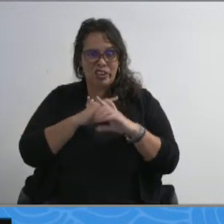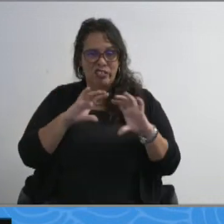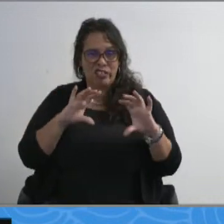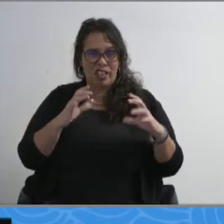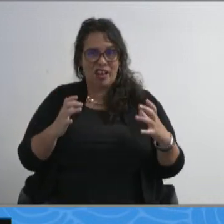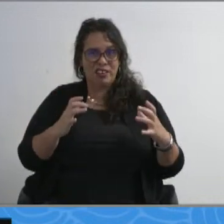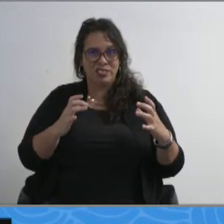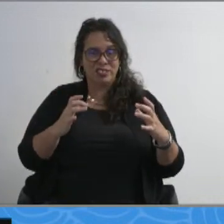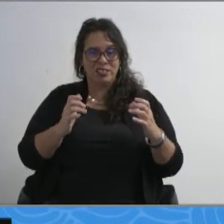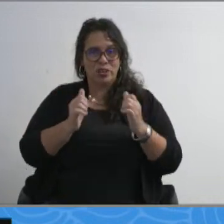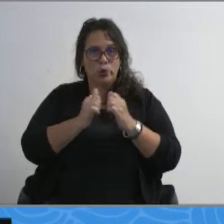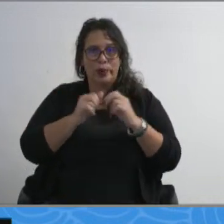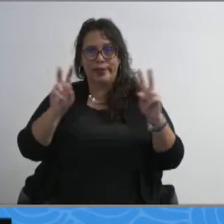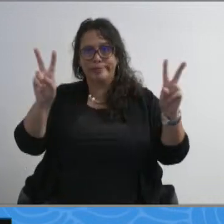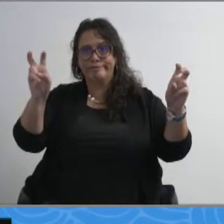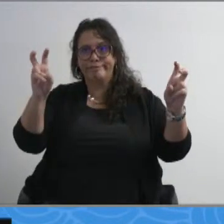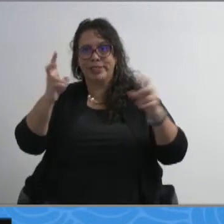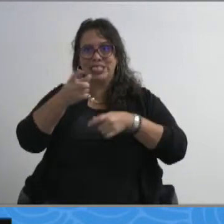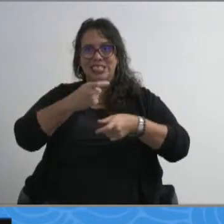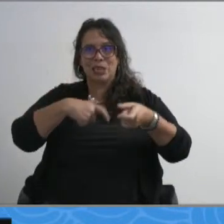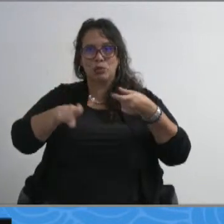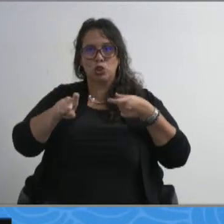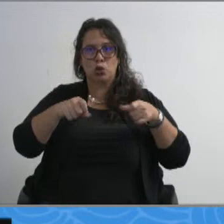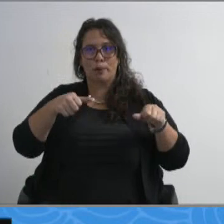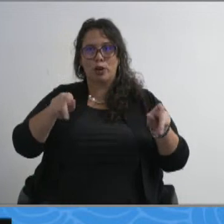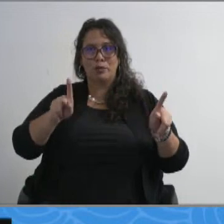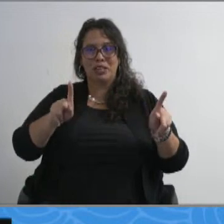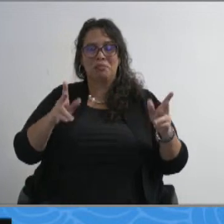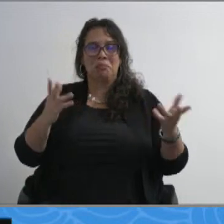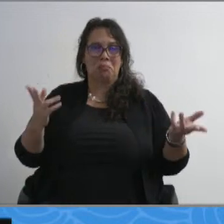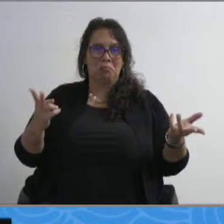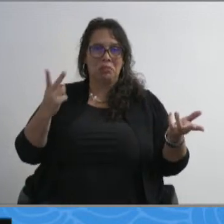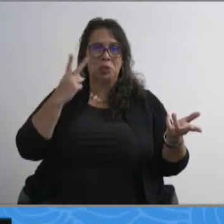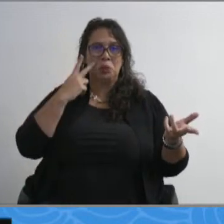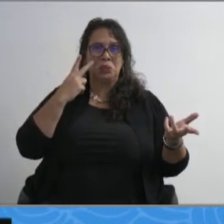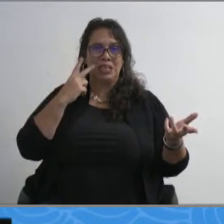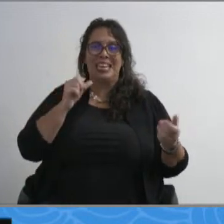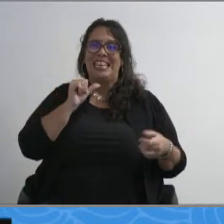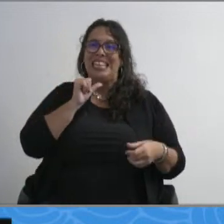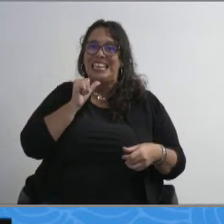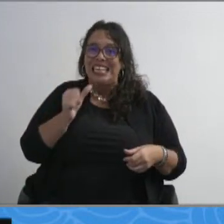with a substitute permit. So, as you can see, the ineffective teachers that are, by definition,